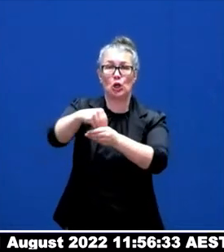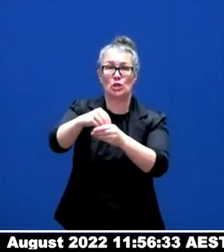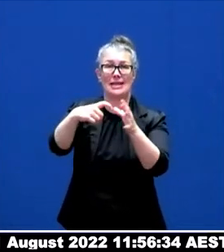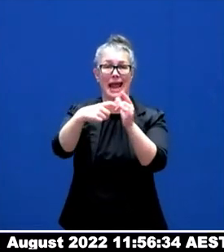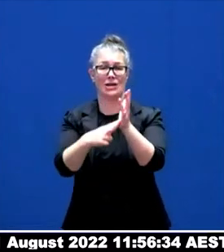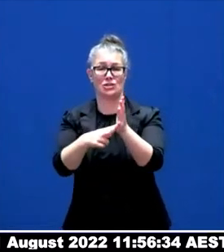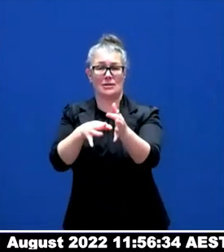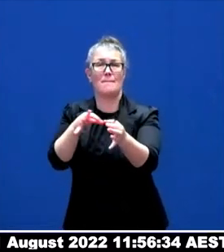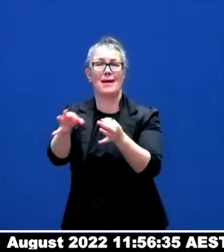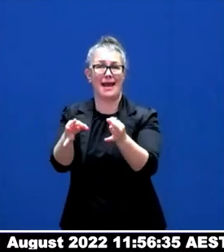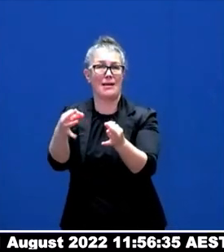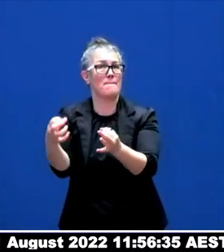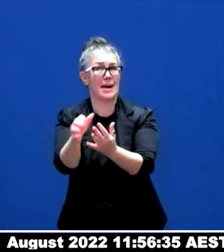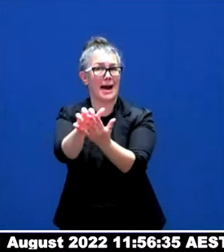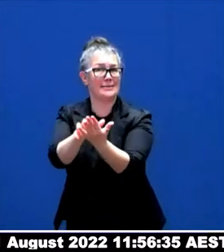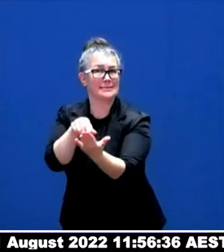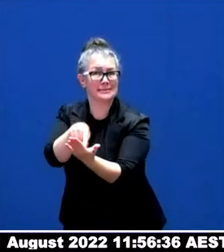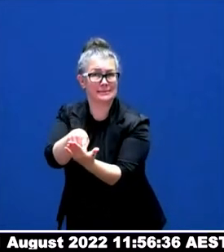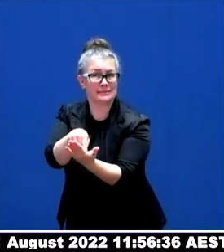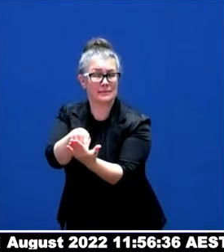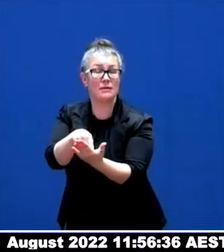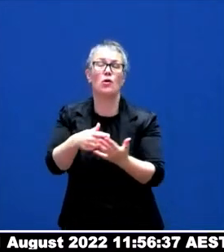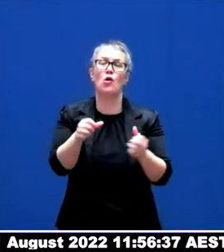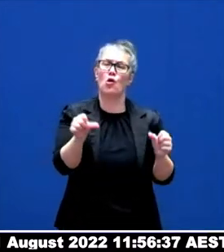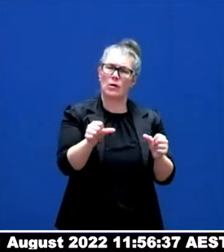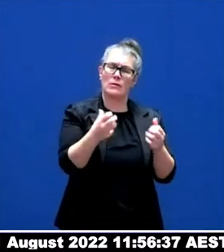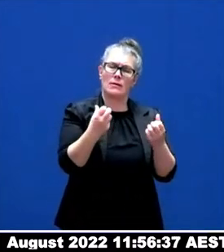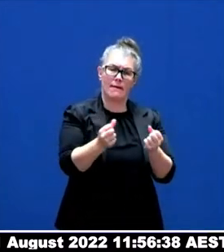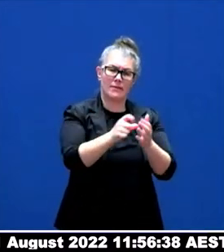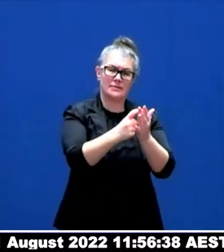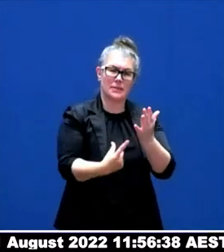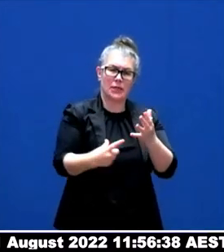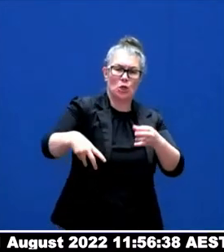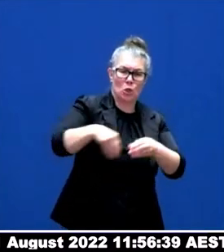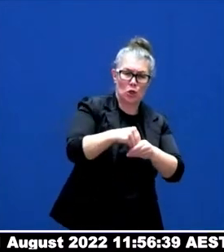So, if there's a Disability Inclusion Access Plan, then that Plan has got